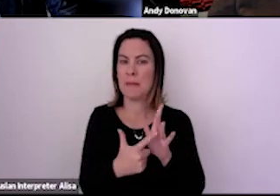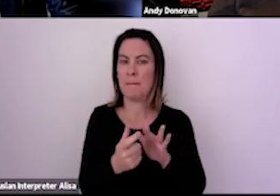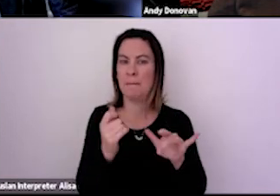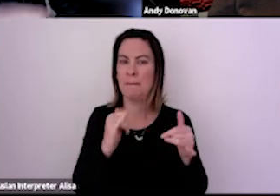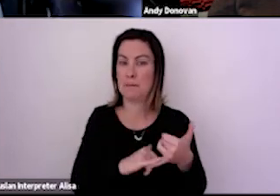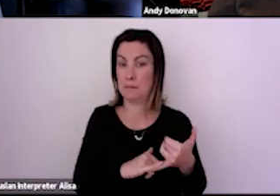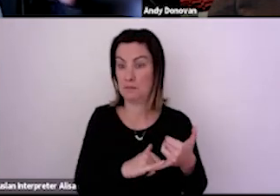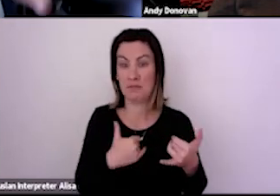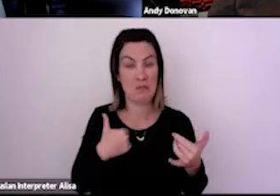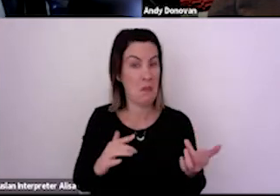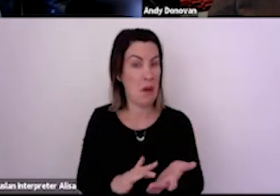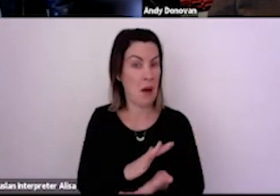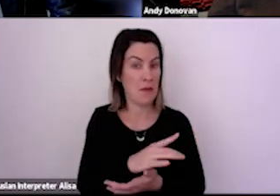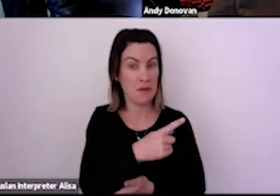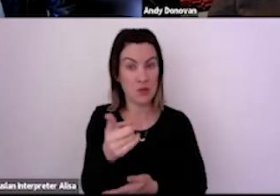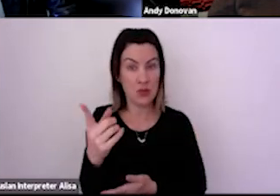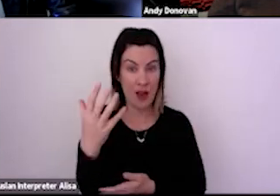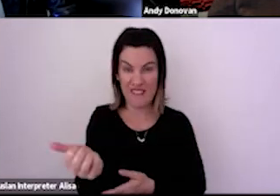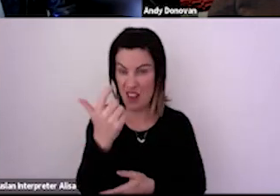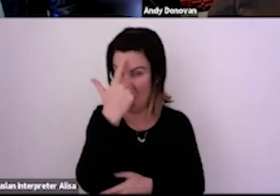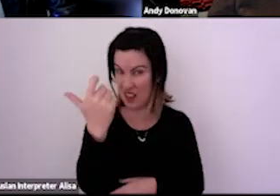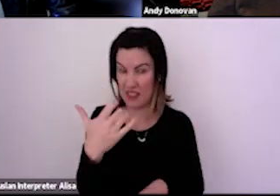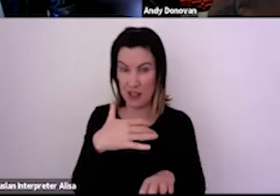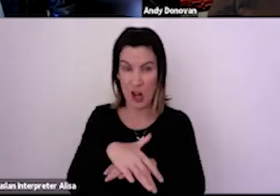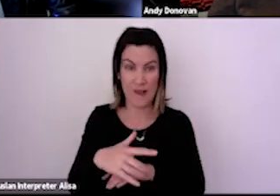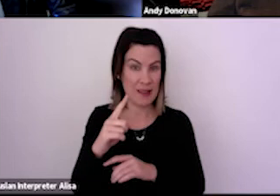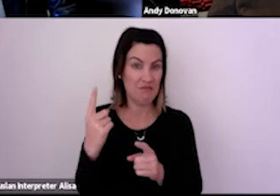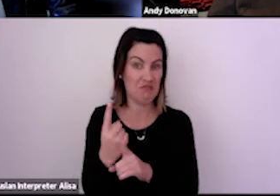have suggestions on how to wrangle all of these programming challenges.